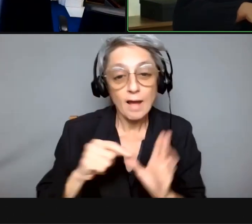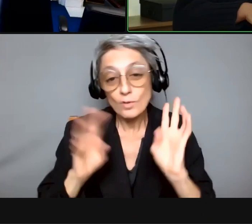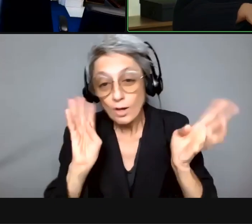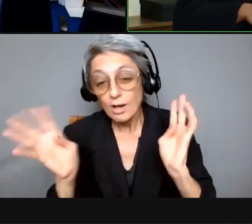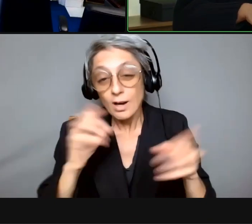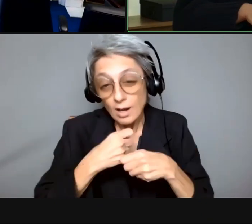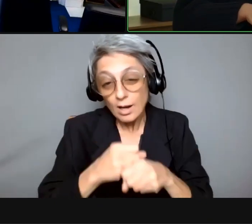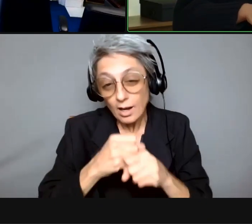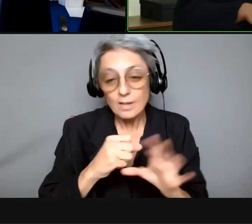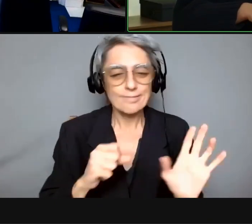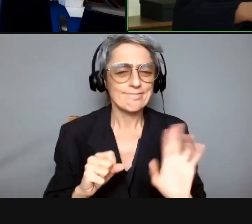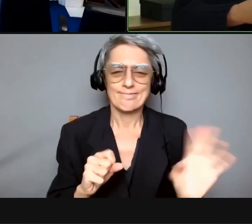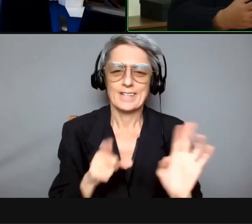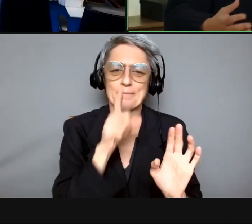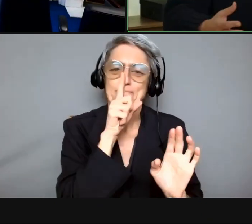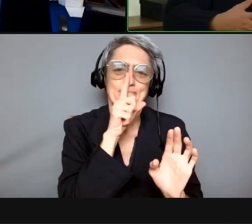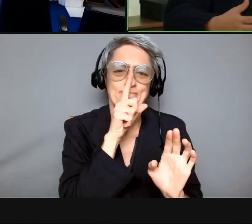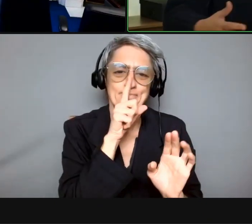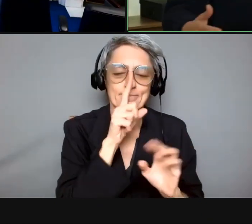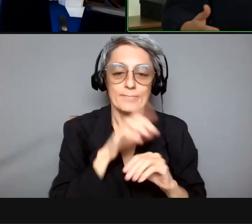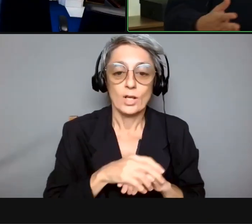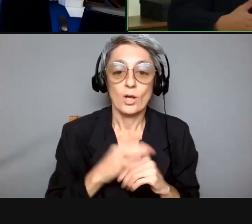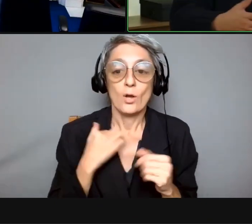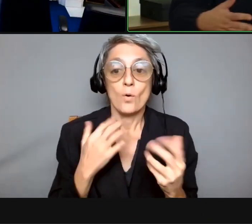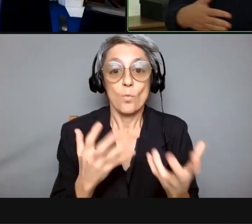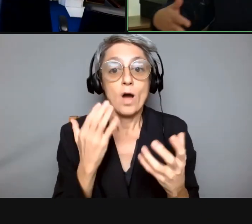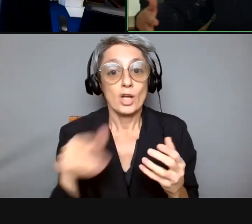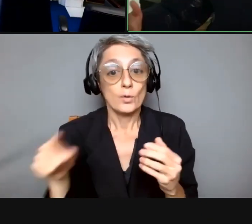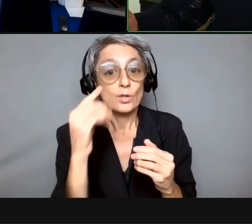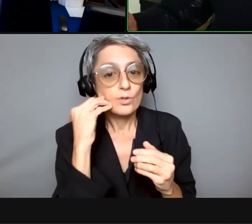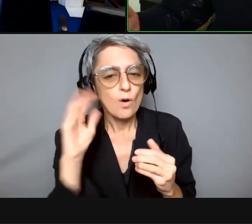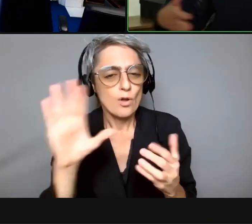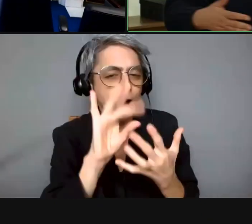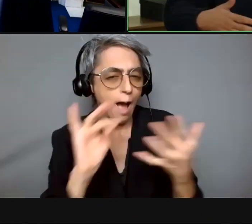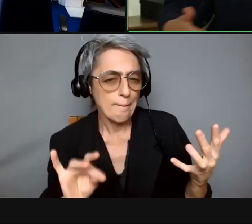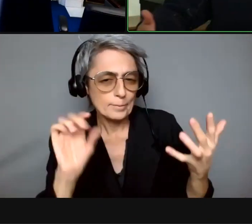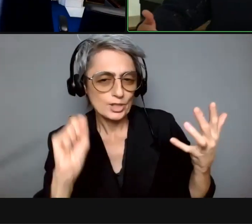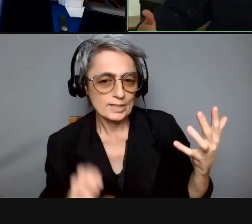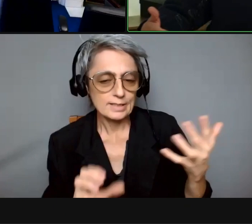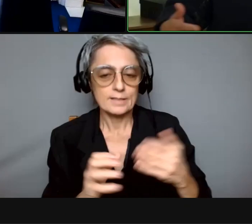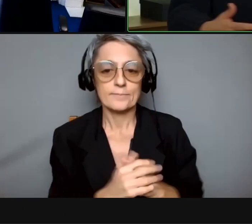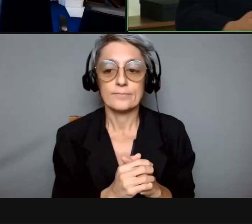What we're asking you to understand is what are the options? And then as you talk about some of your larger suppliers,